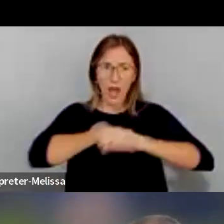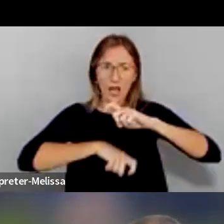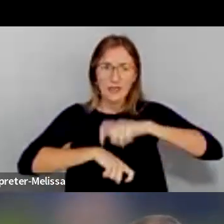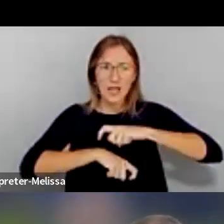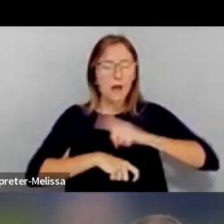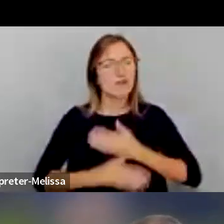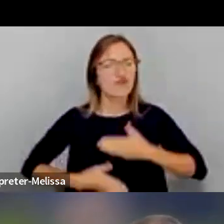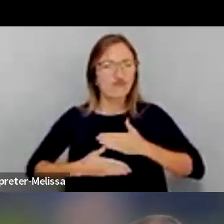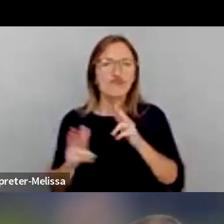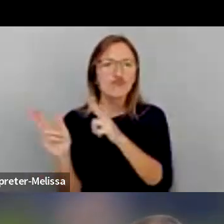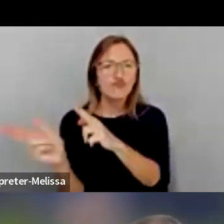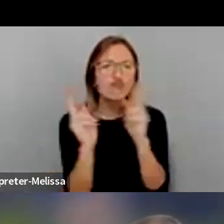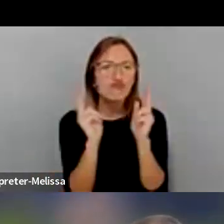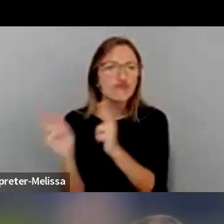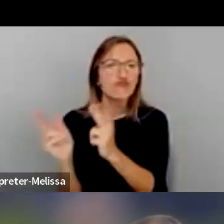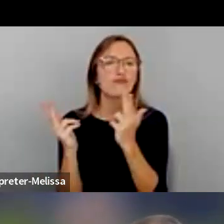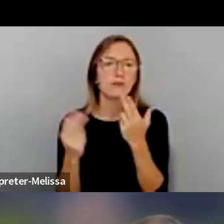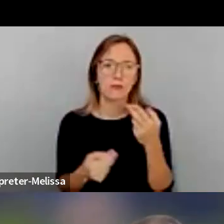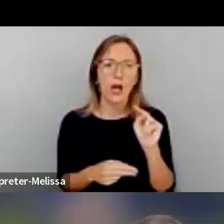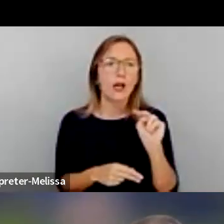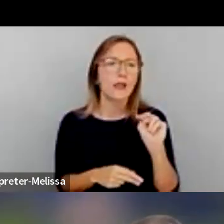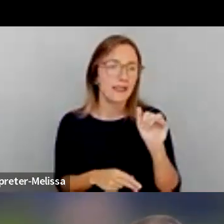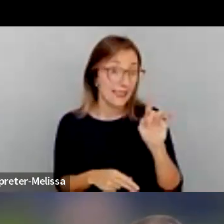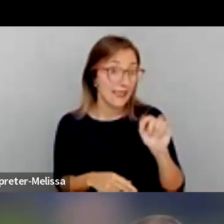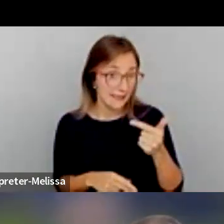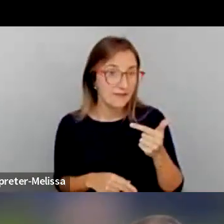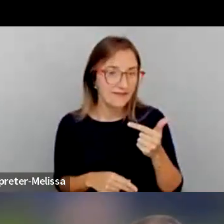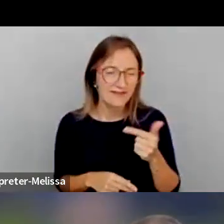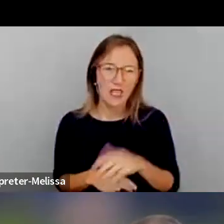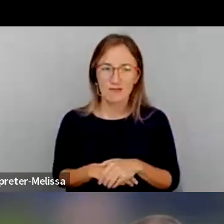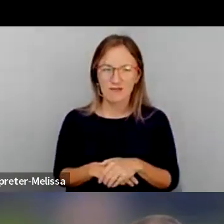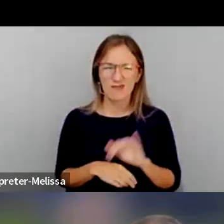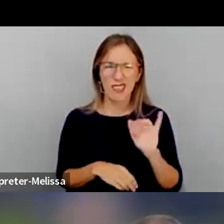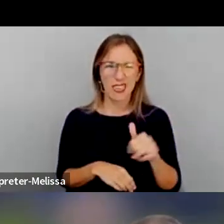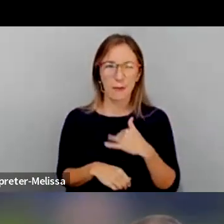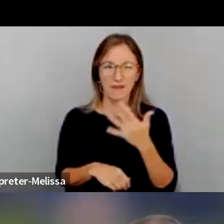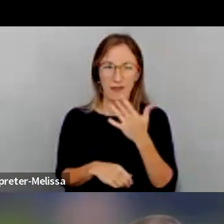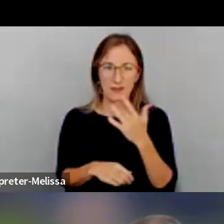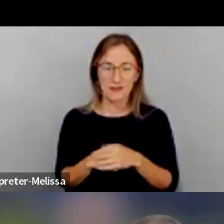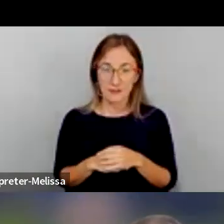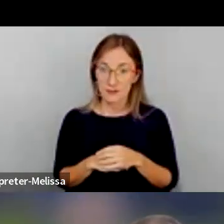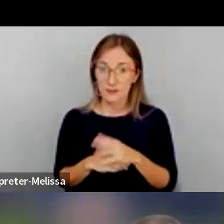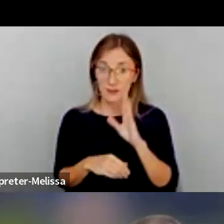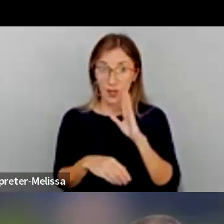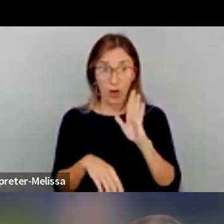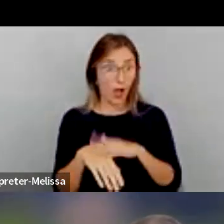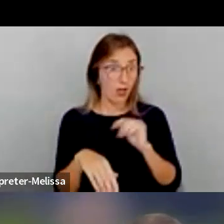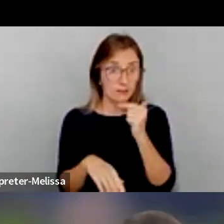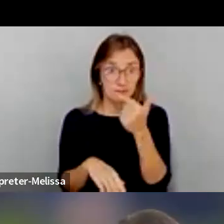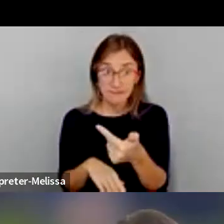favorite Halloween movie is QB Halloween. It's on Netflix. I like hunting